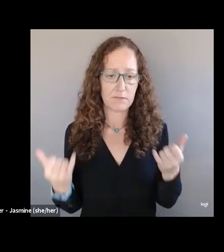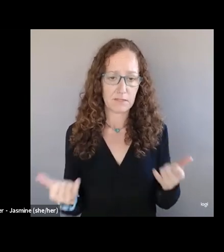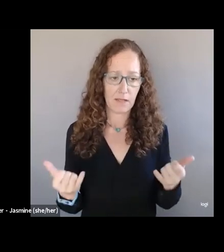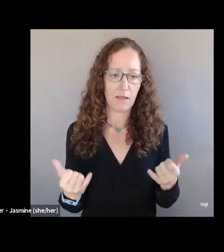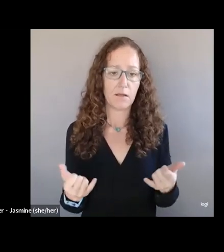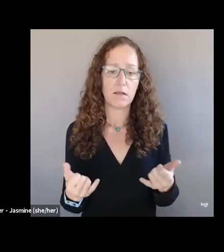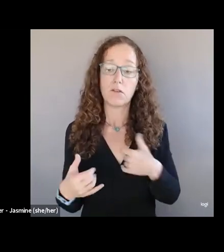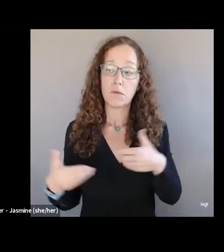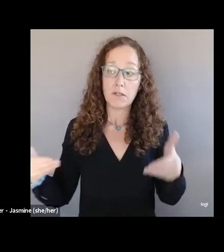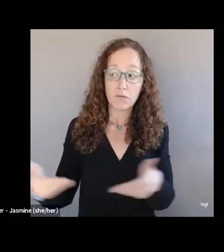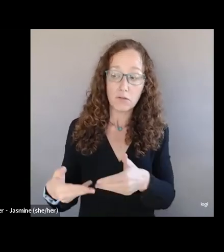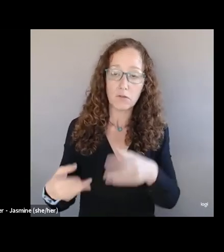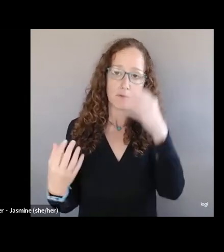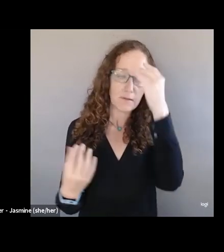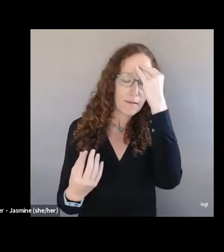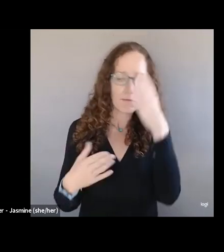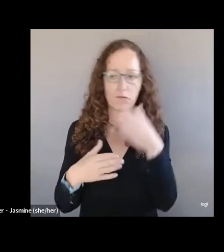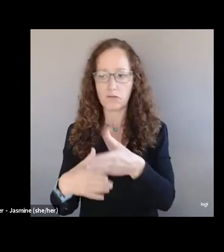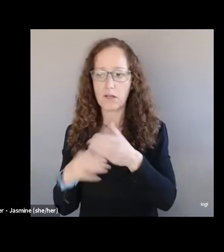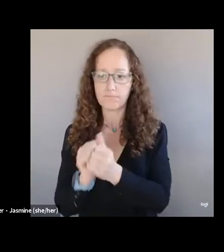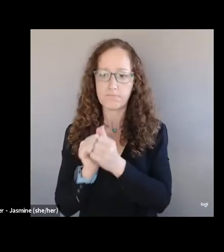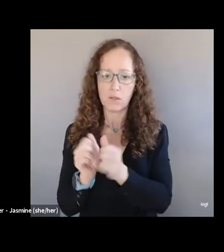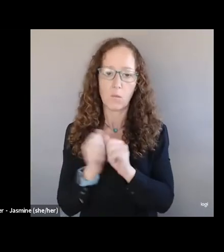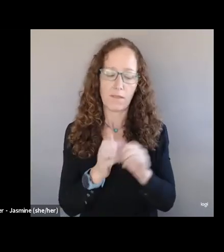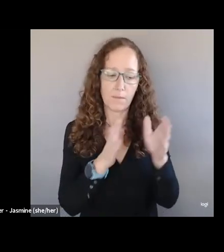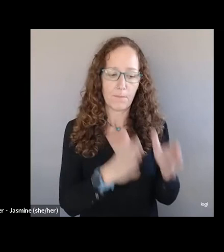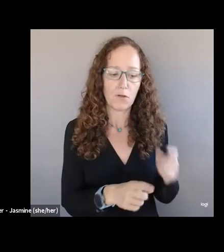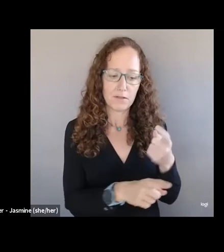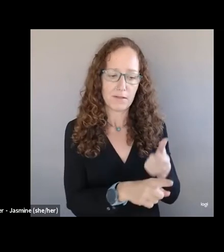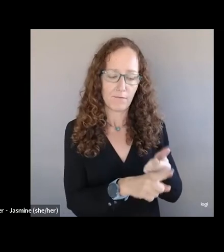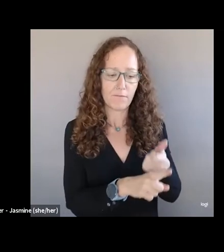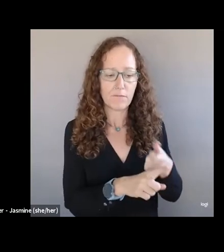and educator who has moved and continues to move me so deeply